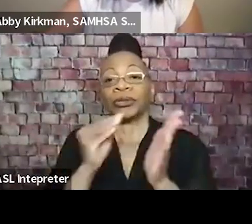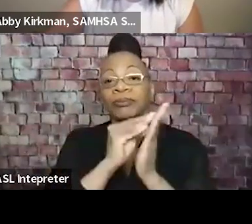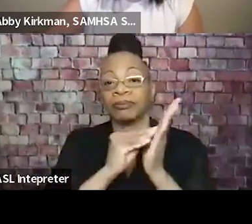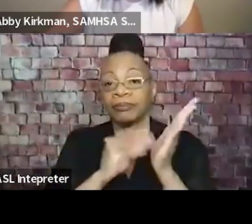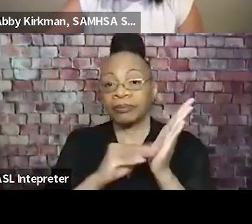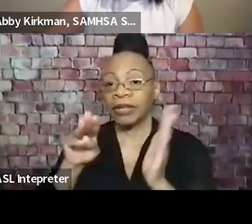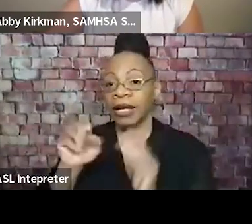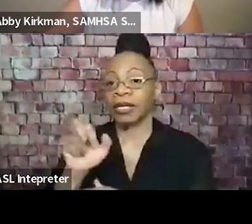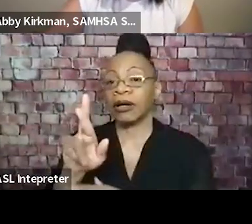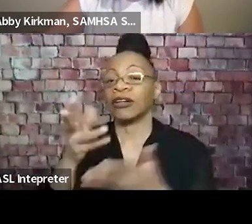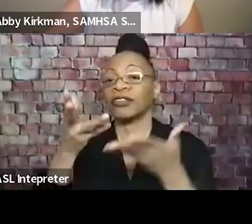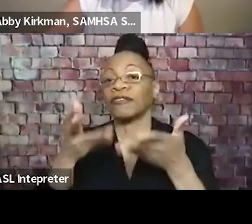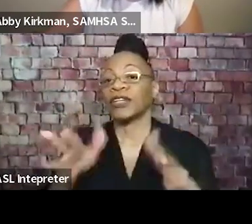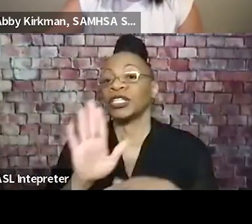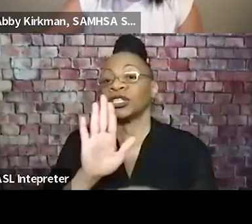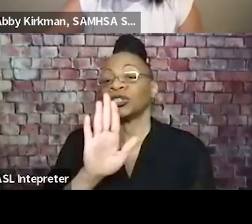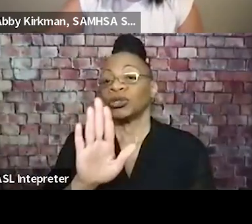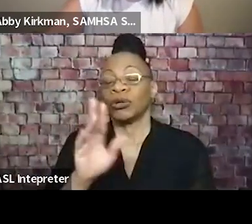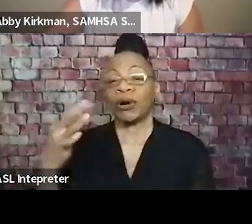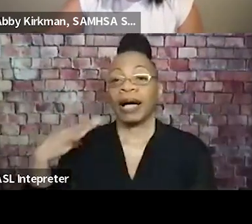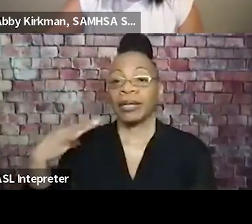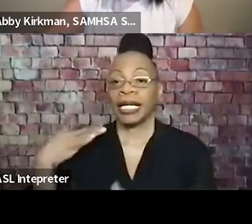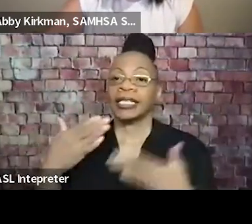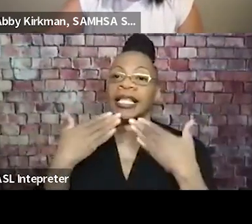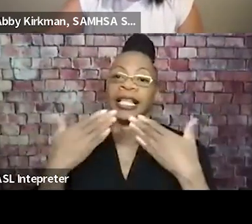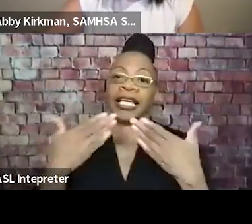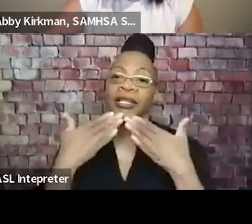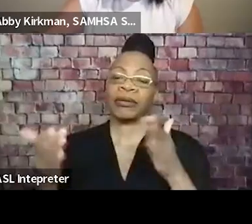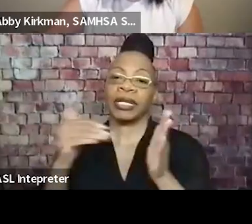And again, thanks again for your time today. We appreciate it. Thanks again.